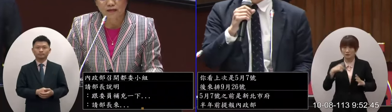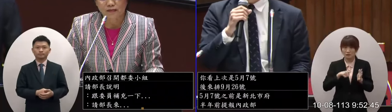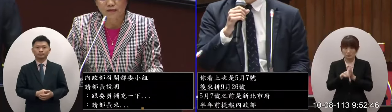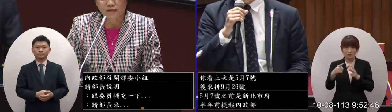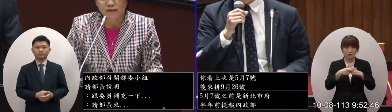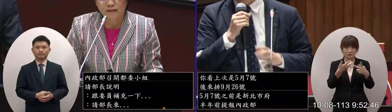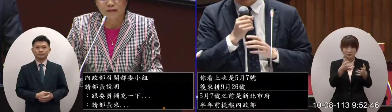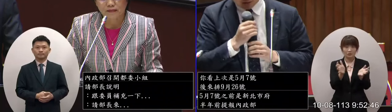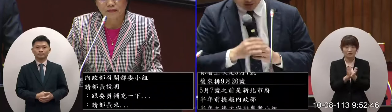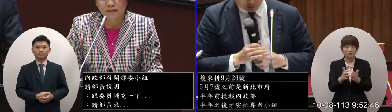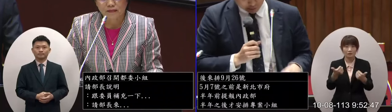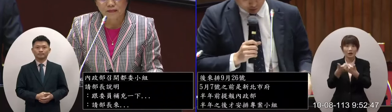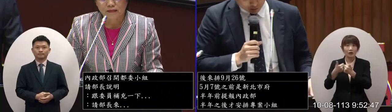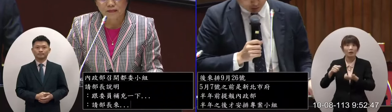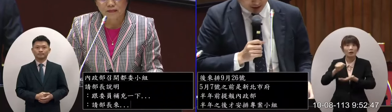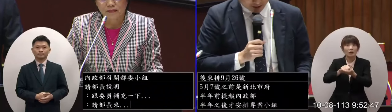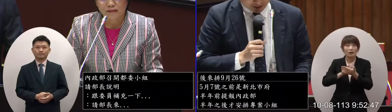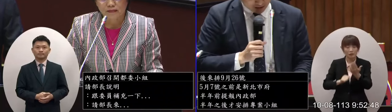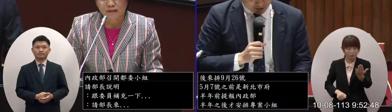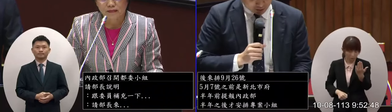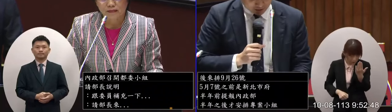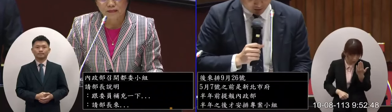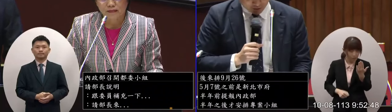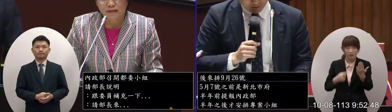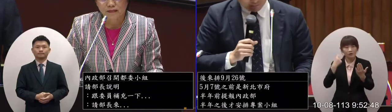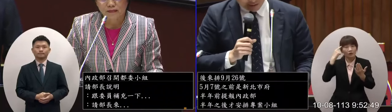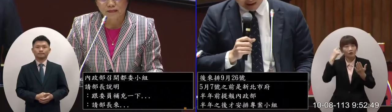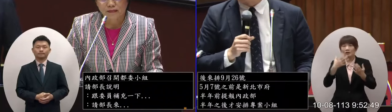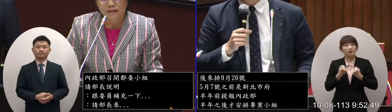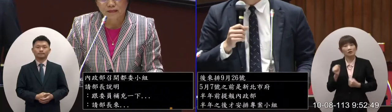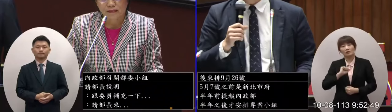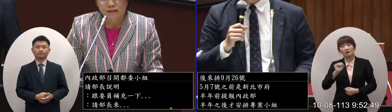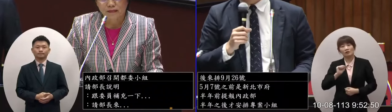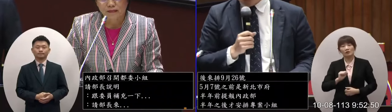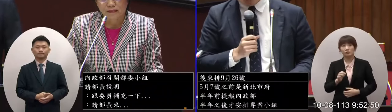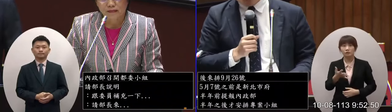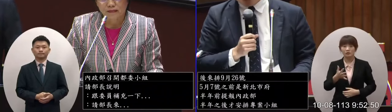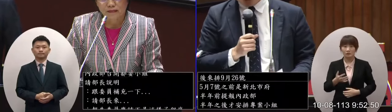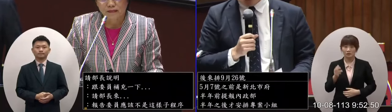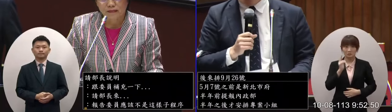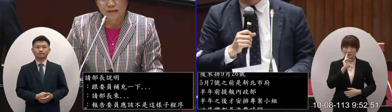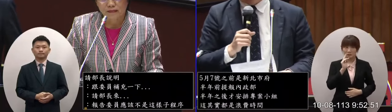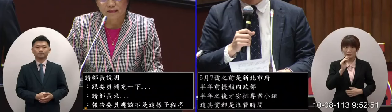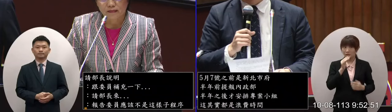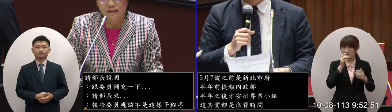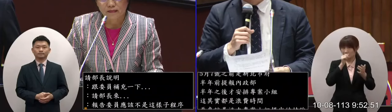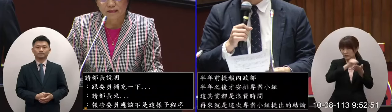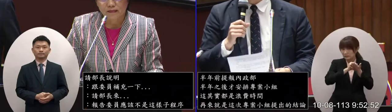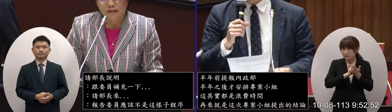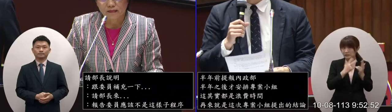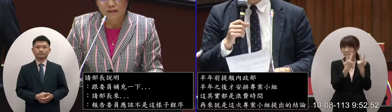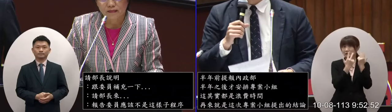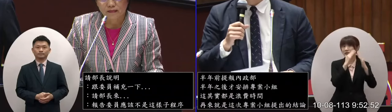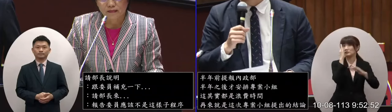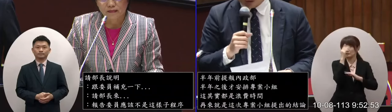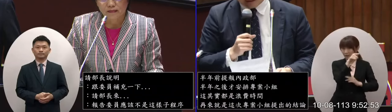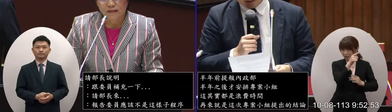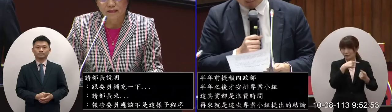When I saw it, I thought it was very unacceptable , because they said they asked the New Taipei City Government to provide some road sections that